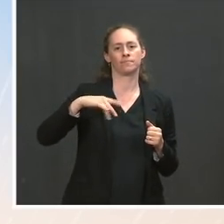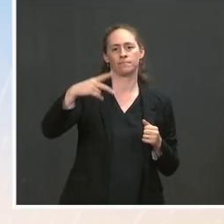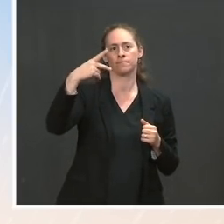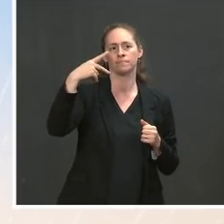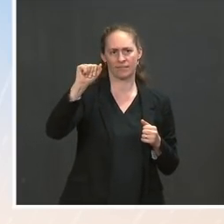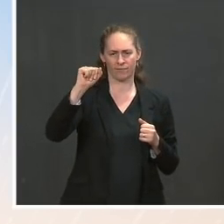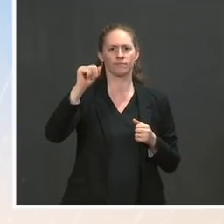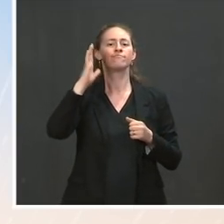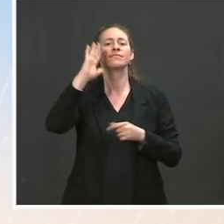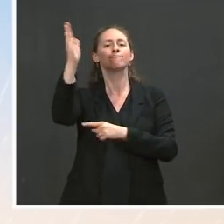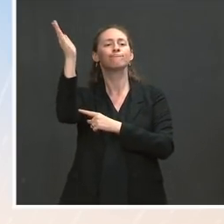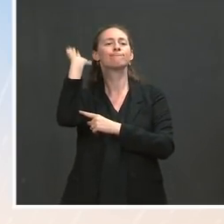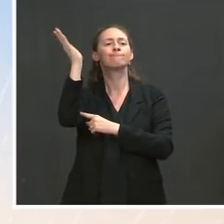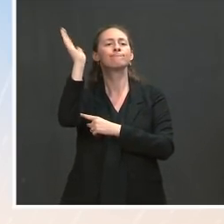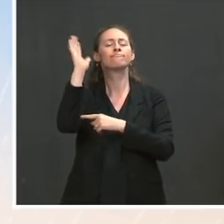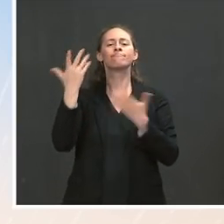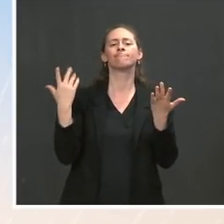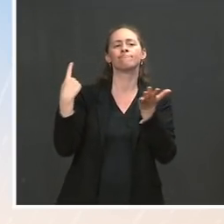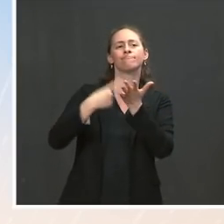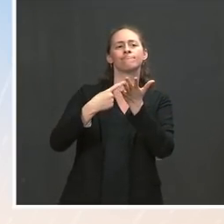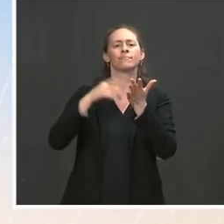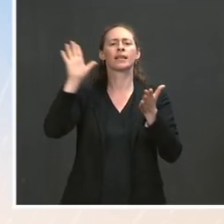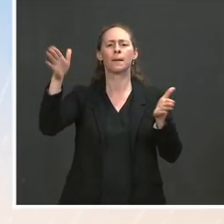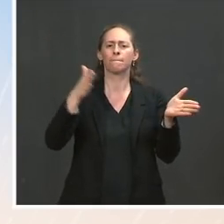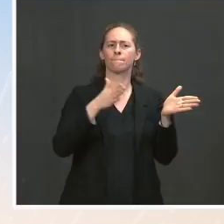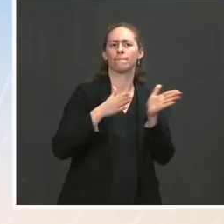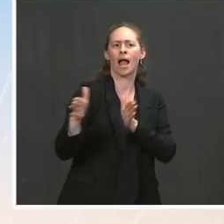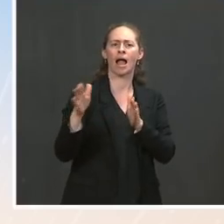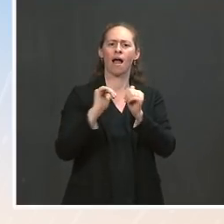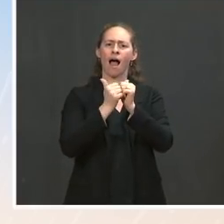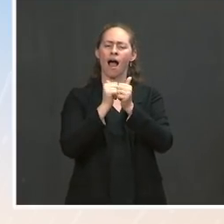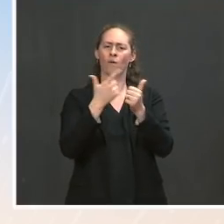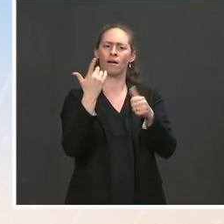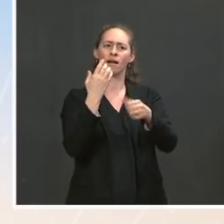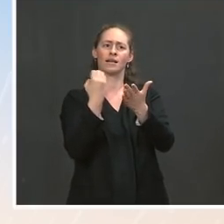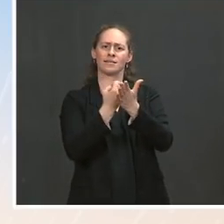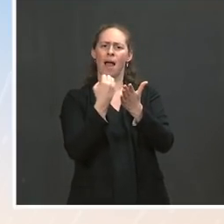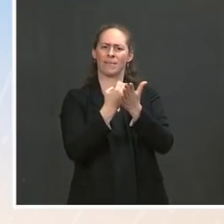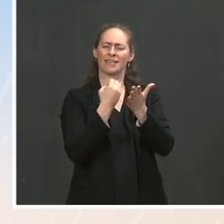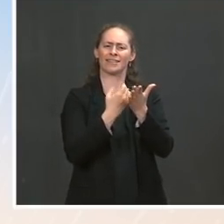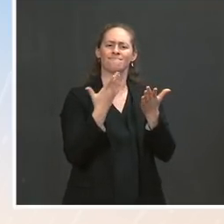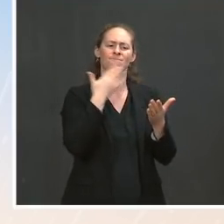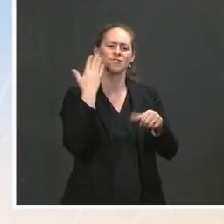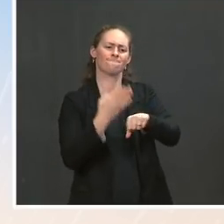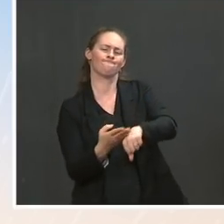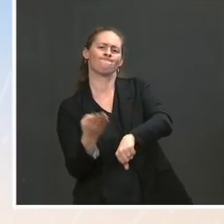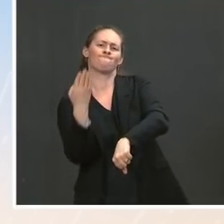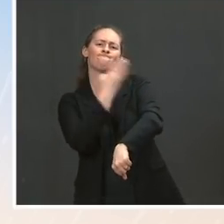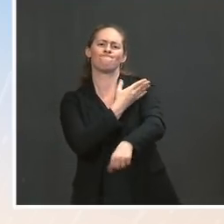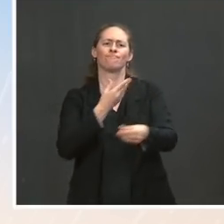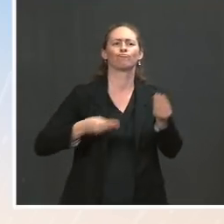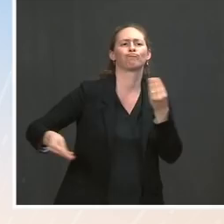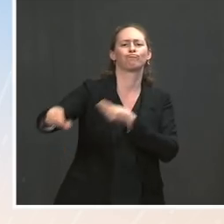to build the economy back better. Go ahead. The Press: Thanks, Jen. Georgia signed into law new restrictions on voting.